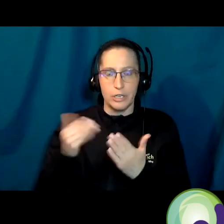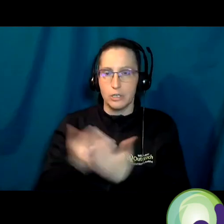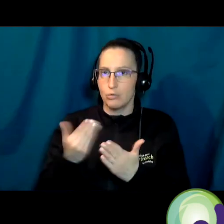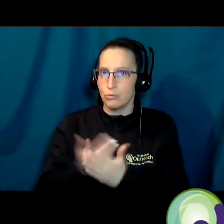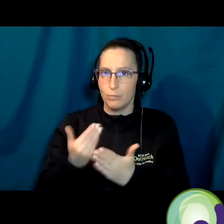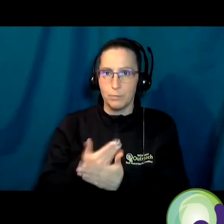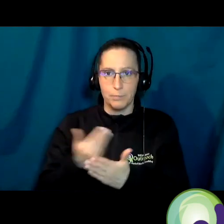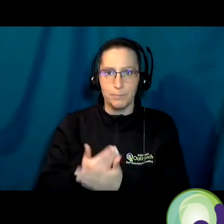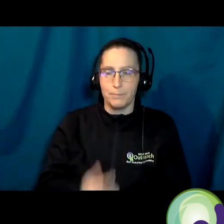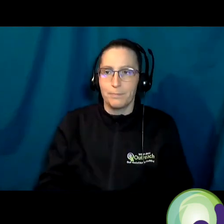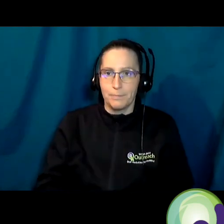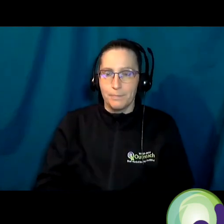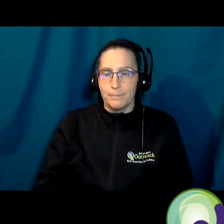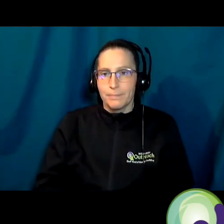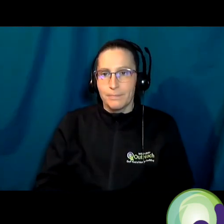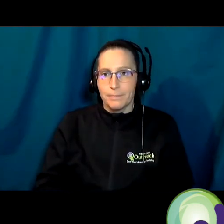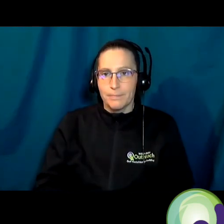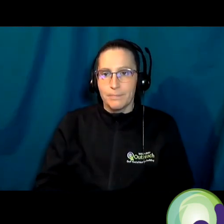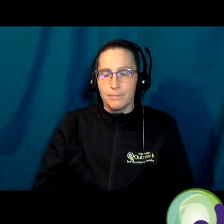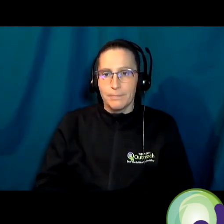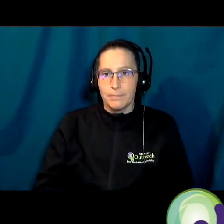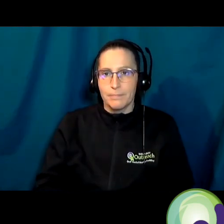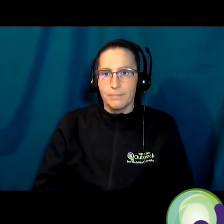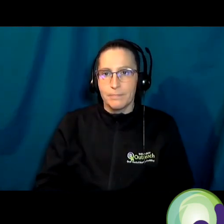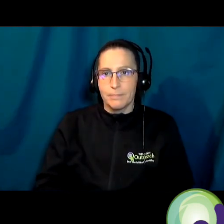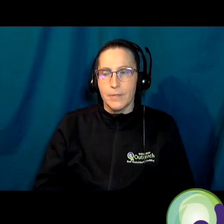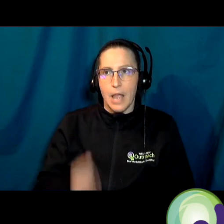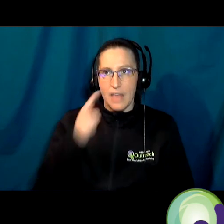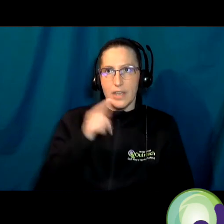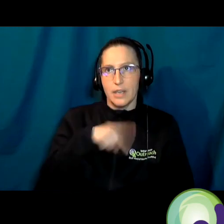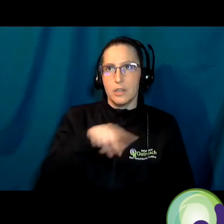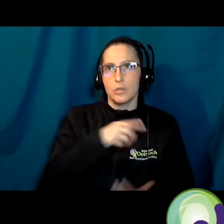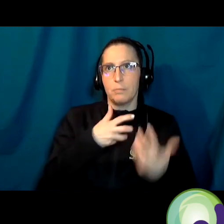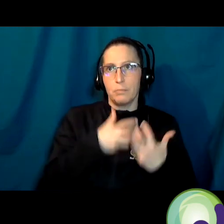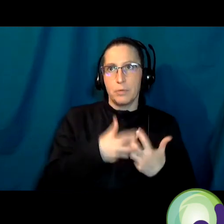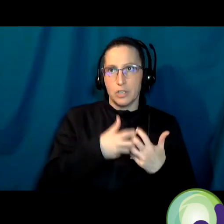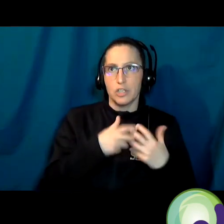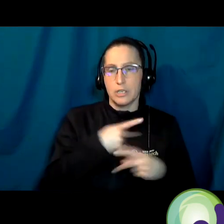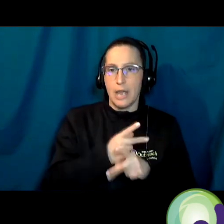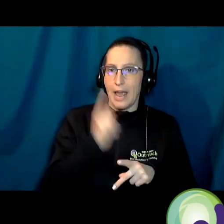something new. I think in the production area, the jobs are constantly changing